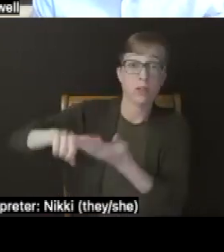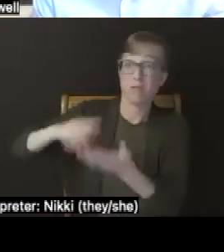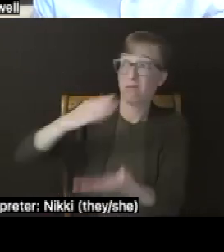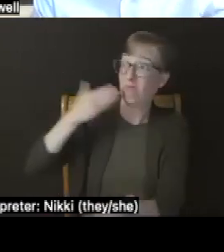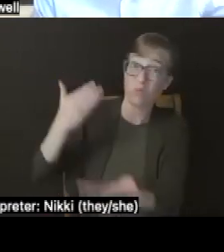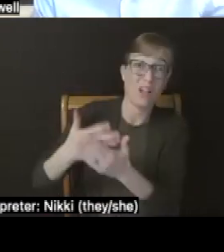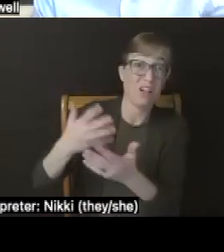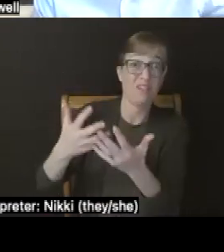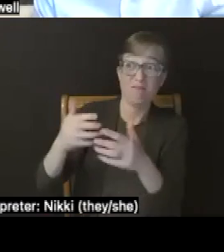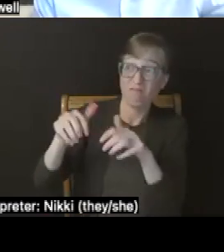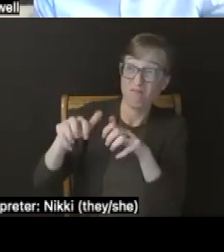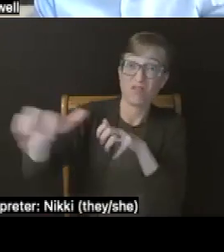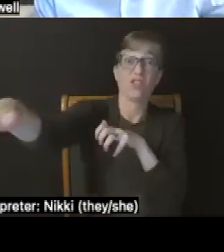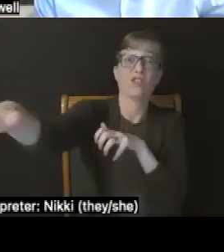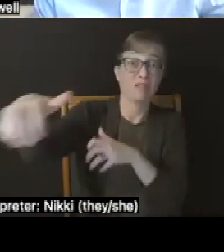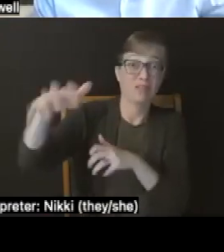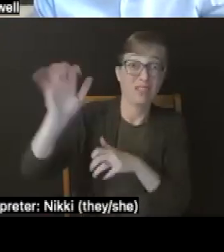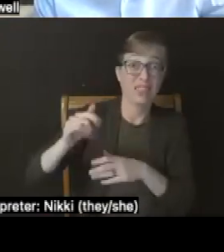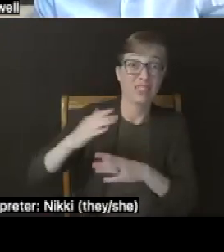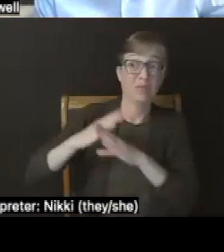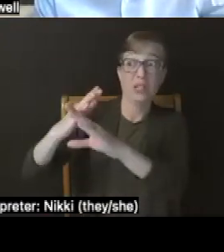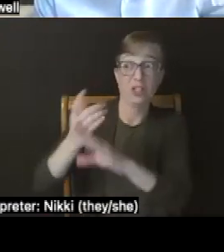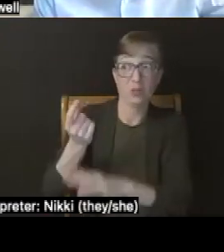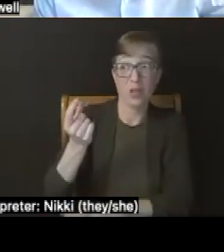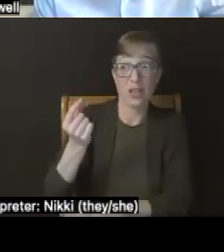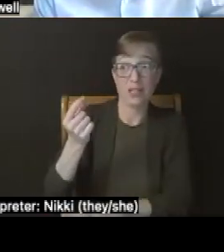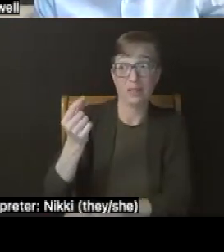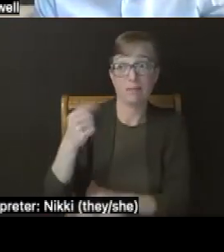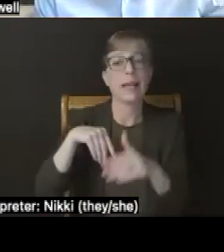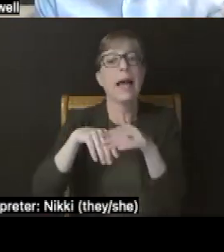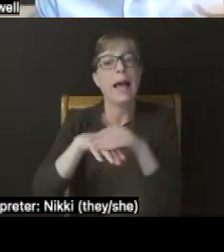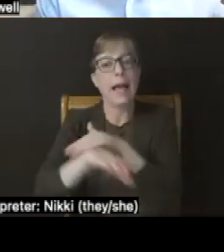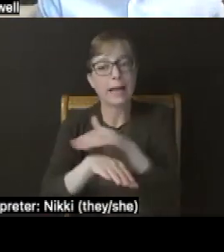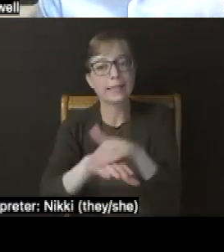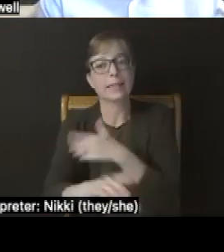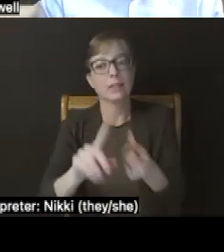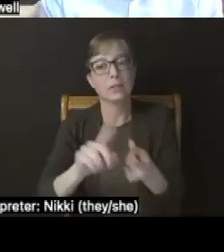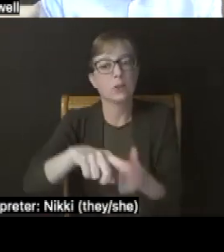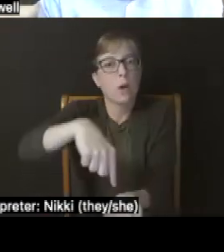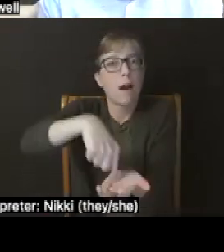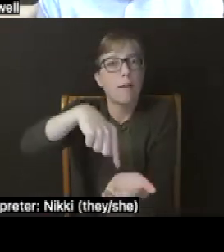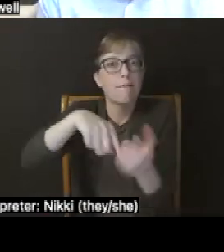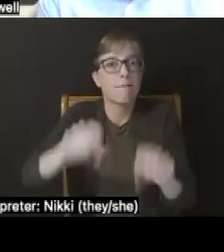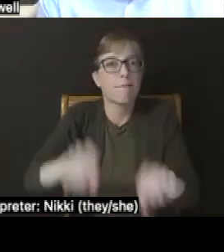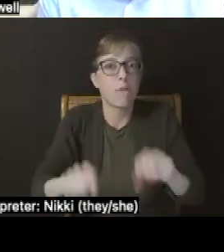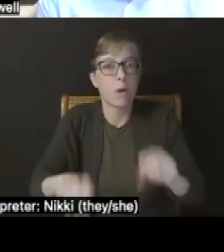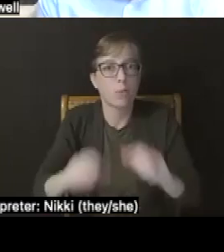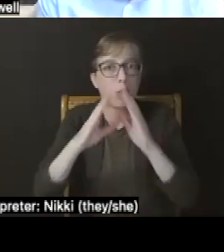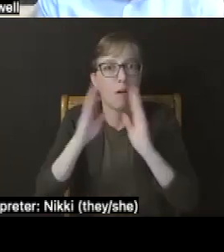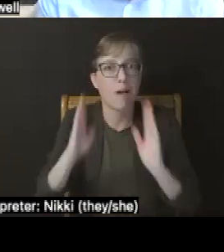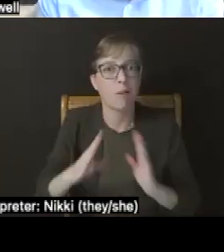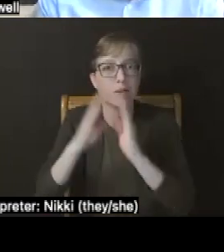Being a barrier is access to affordable, accessible housing. And it results in people